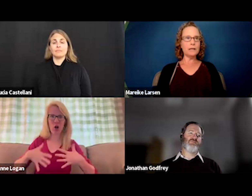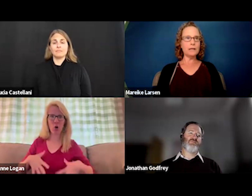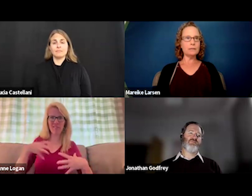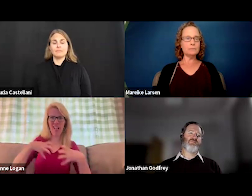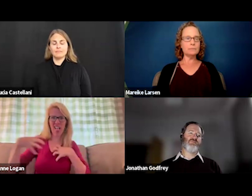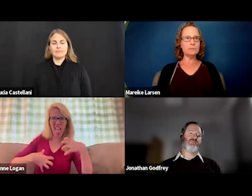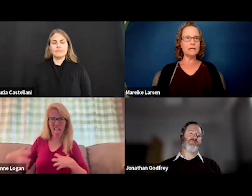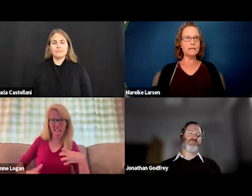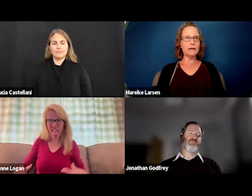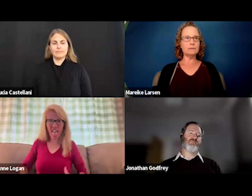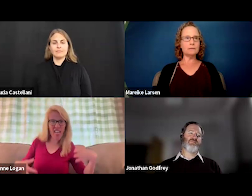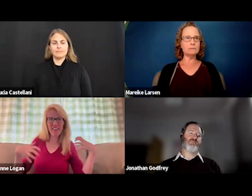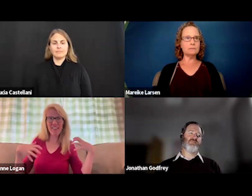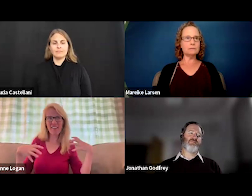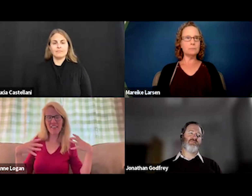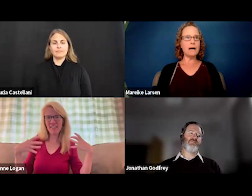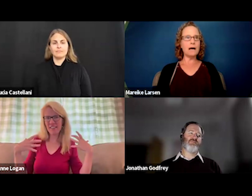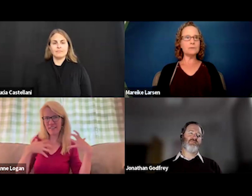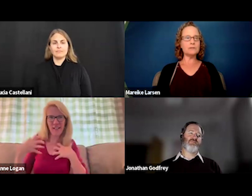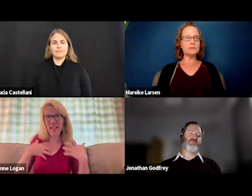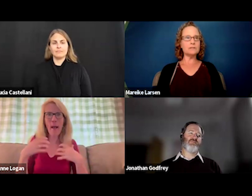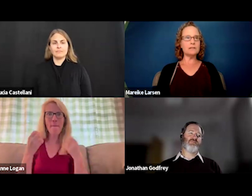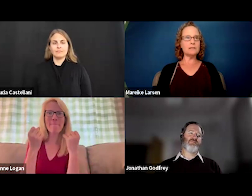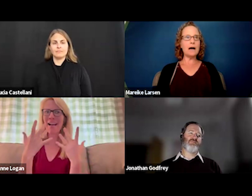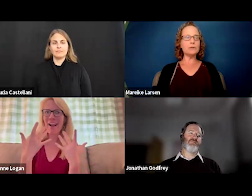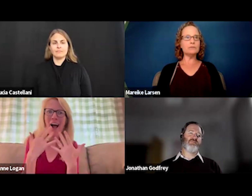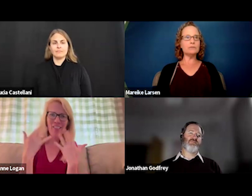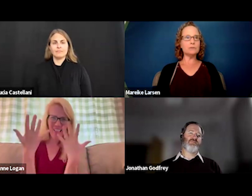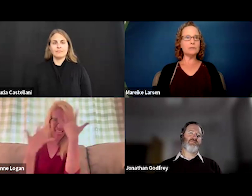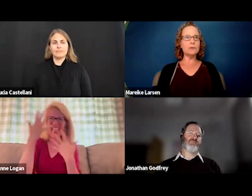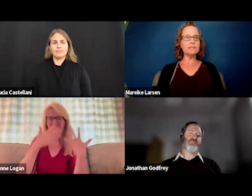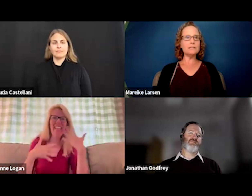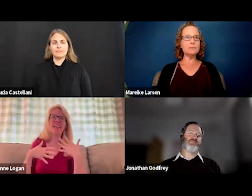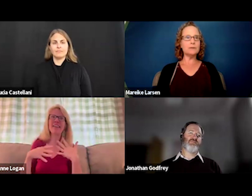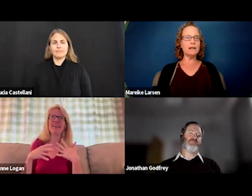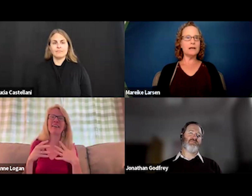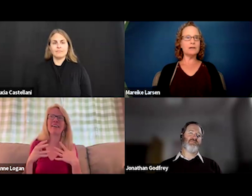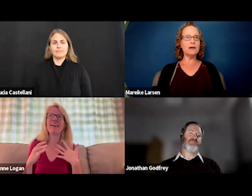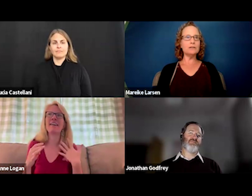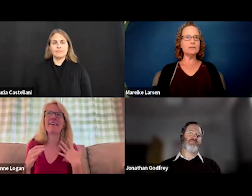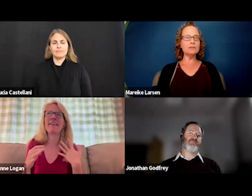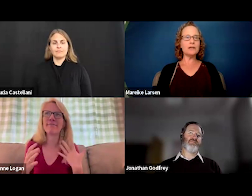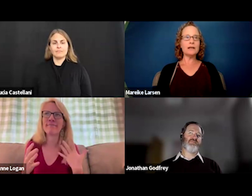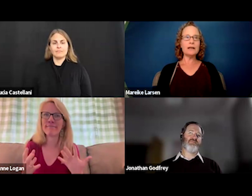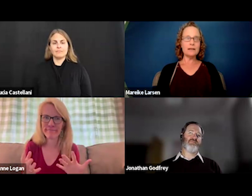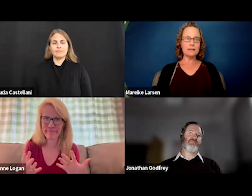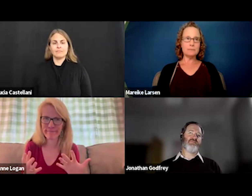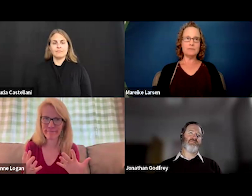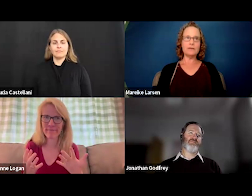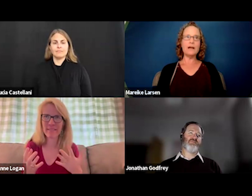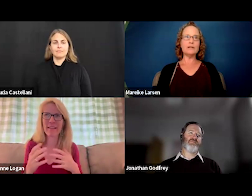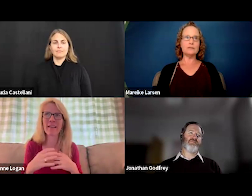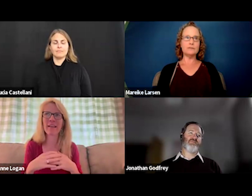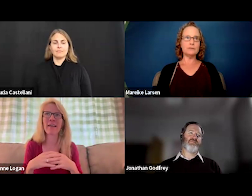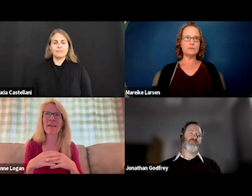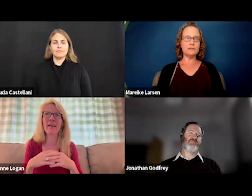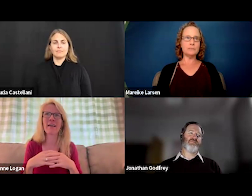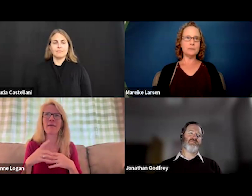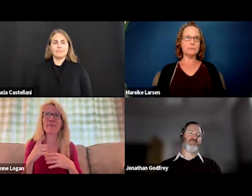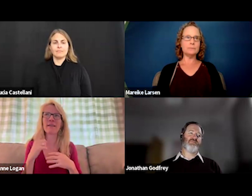dot neon blouse that's loud and visually noisy with a lot of colors. That can be very difficult for deaf people.